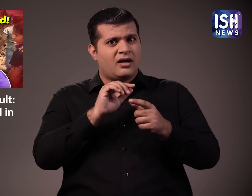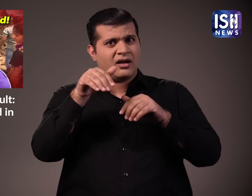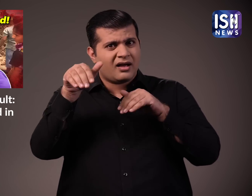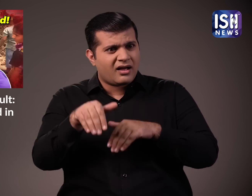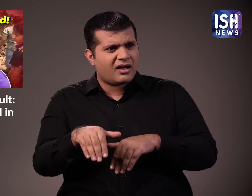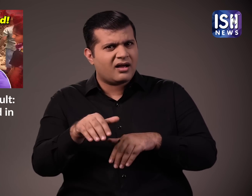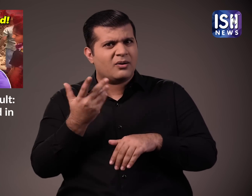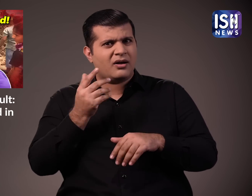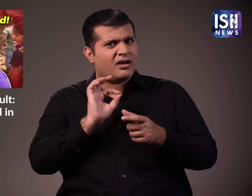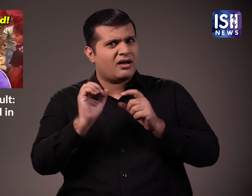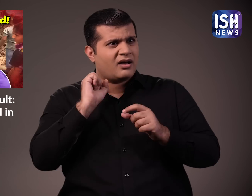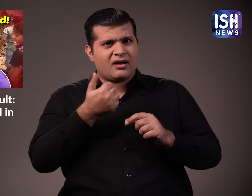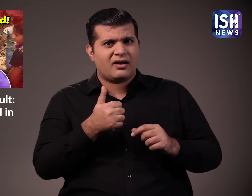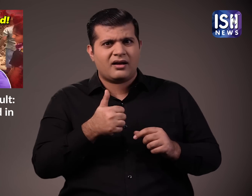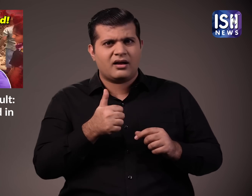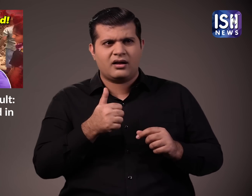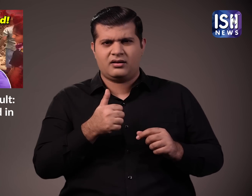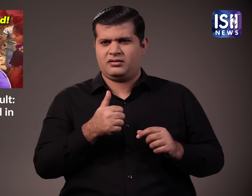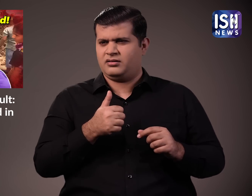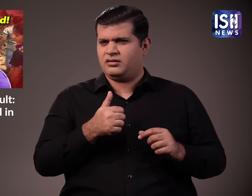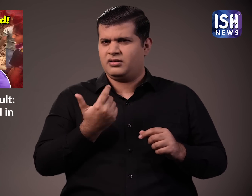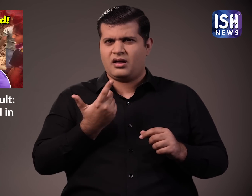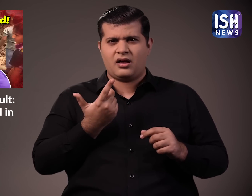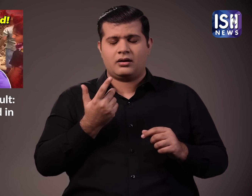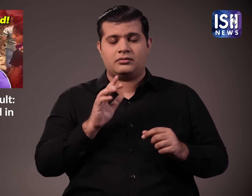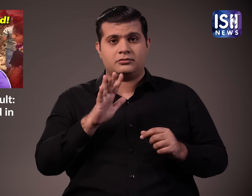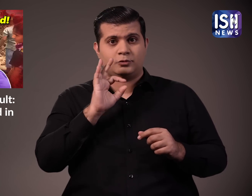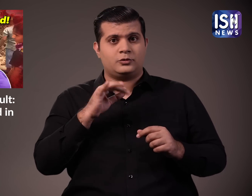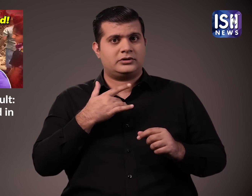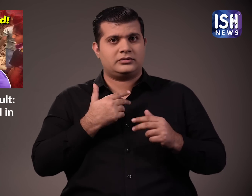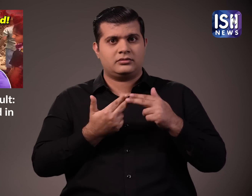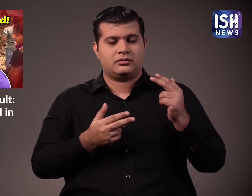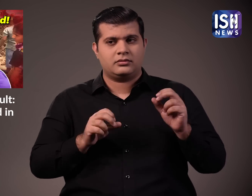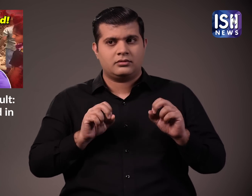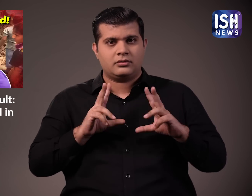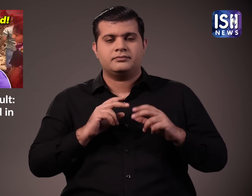Why was he buried instead of being cremated? It is an interesting story!